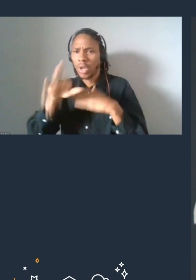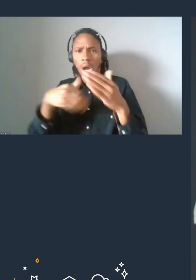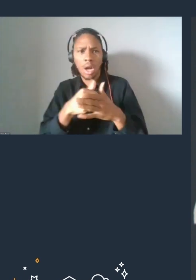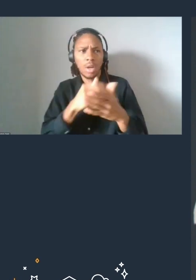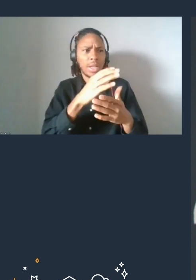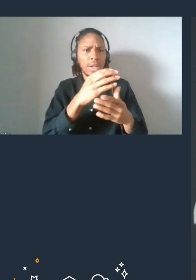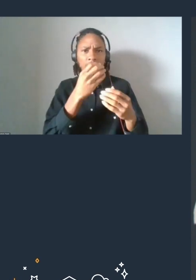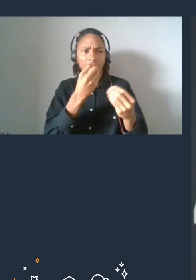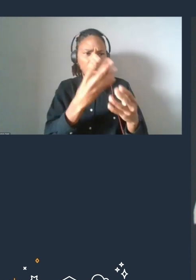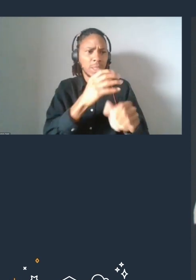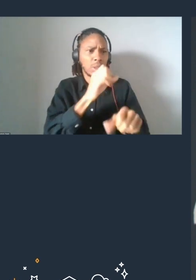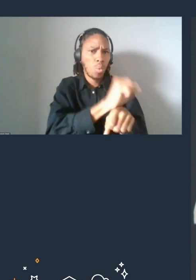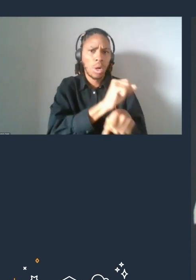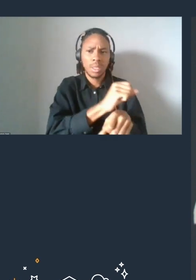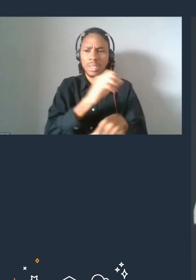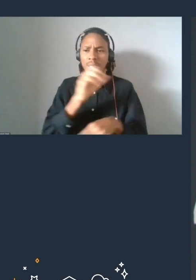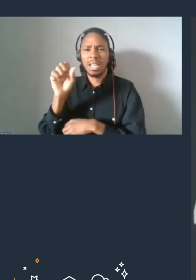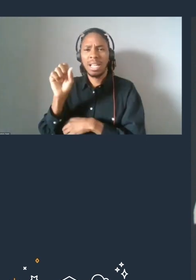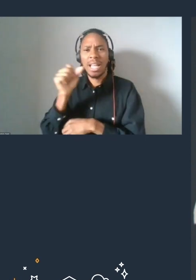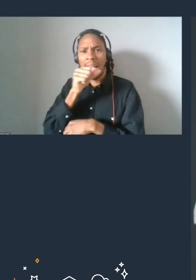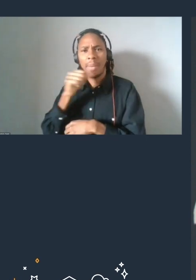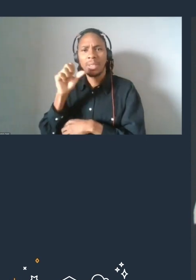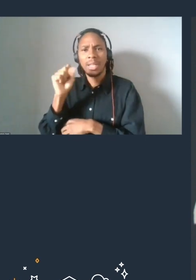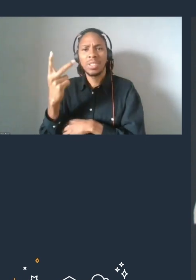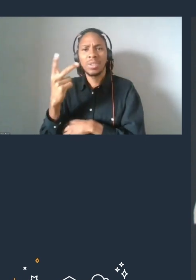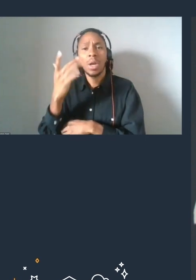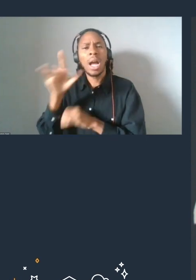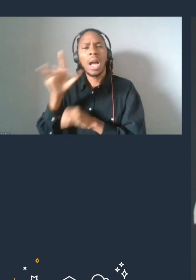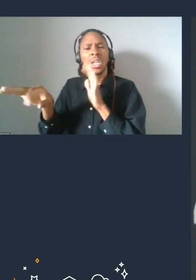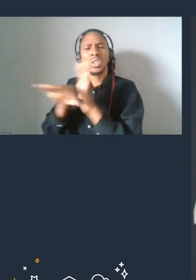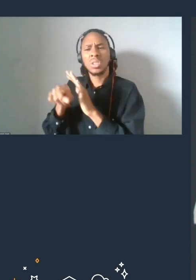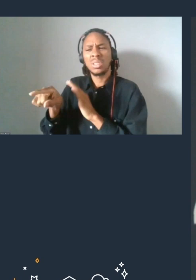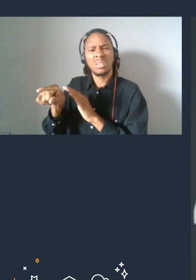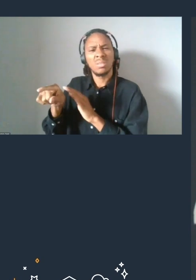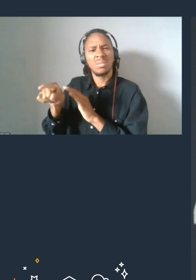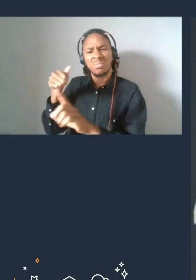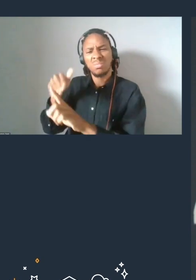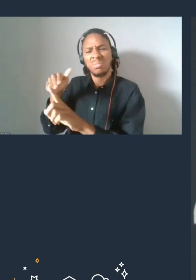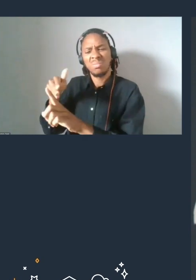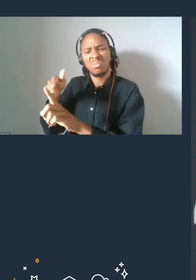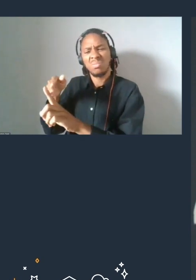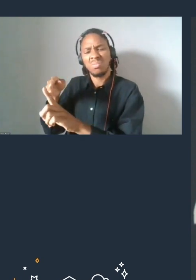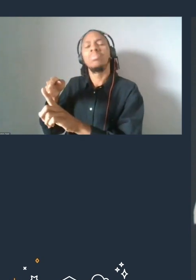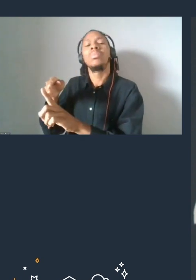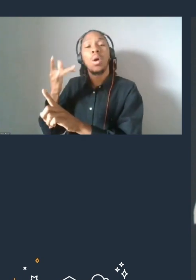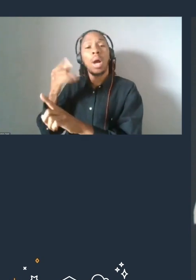Customers choose Amazon S3 for a lot of different reasons. For some, it is about the high availability,